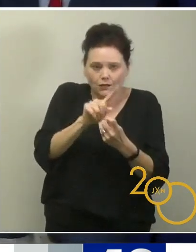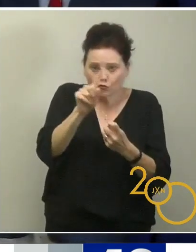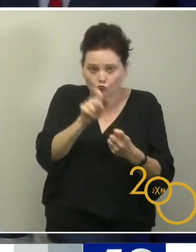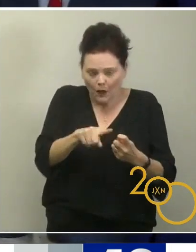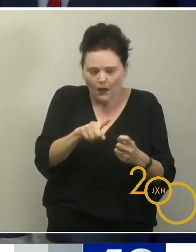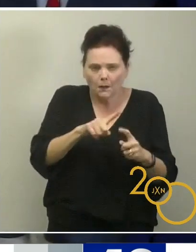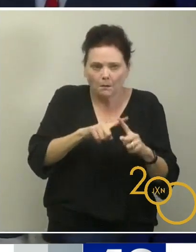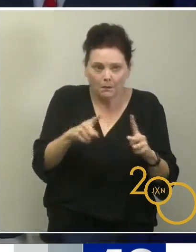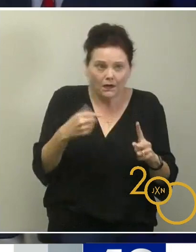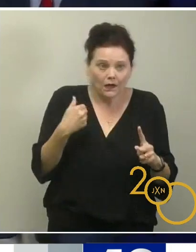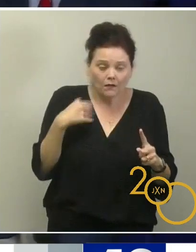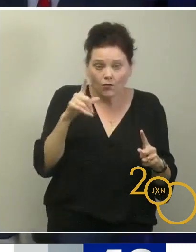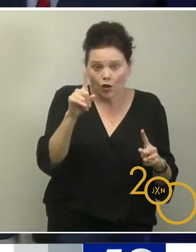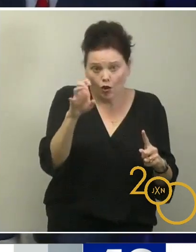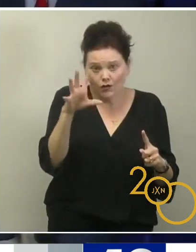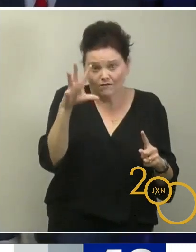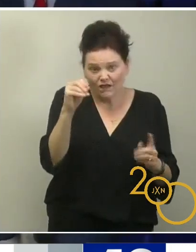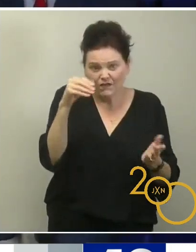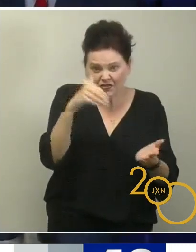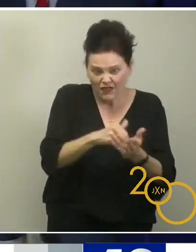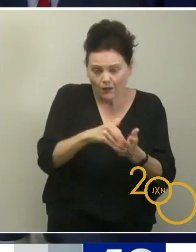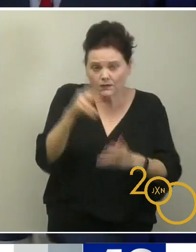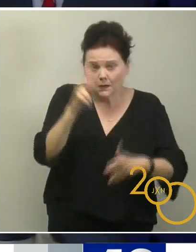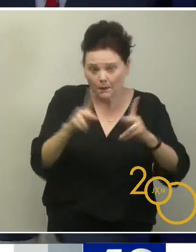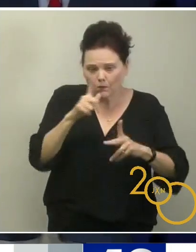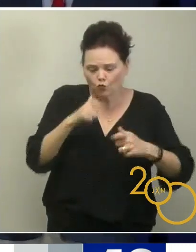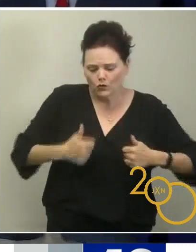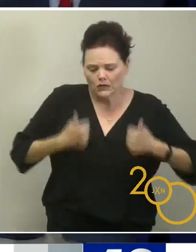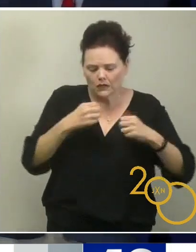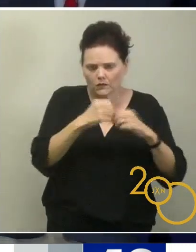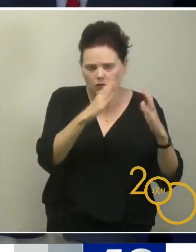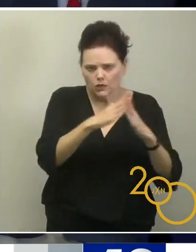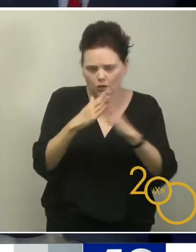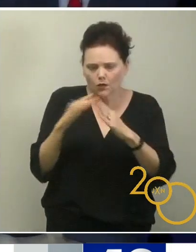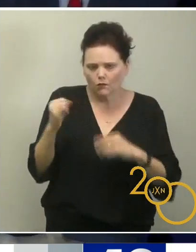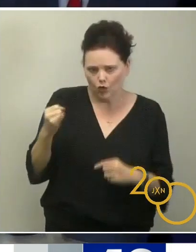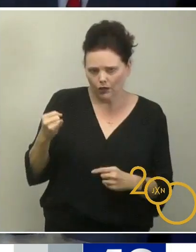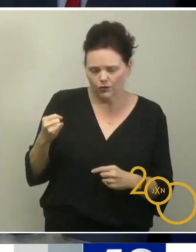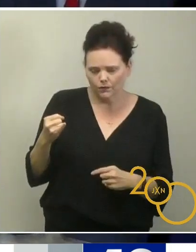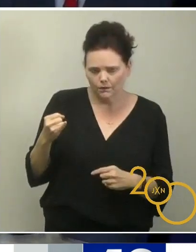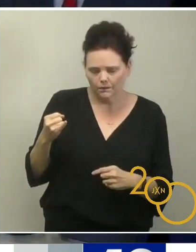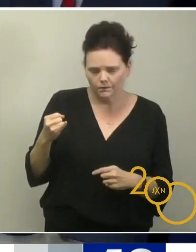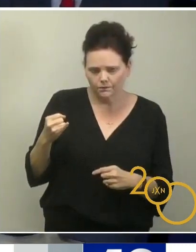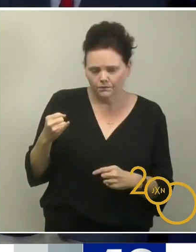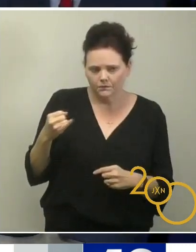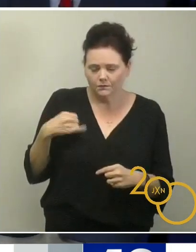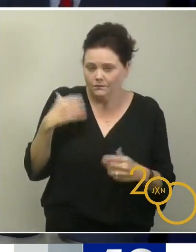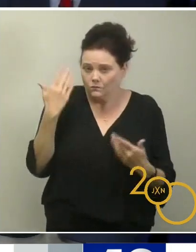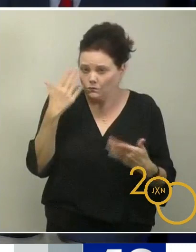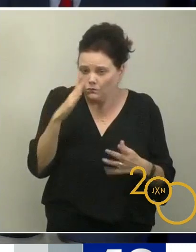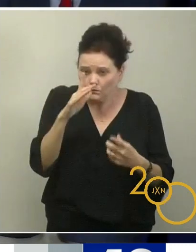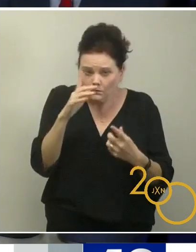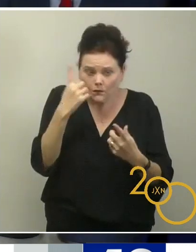OF JACKSON. YES SIR? TO HAVE ANY IDEA THE NUMBER OF RESIDENTS OR HOMES WHERE THEY WON'T BE ABLE TO FLUSH THE TOILET OR SHOWER TONIGHT? I CAN'T ANSWER ANY SPECIFIC